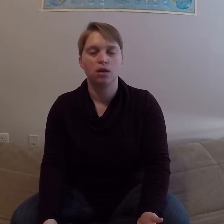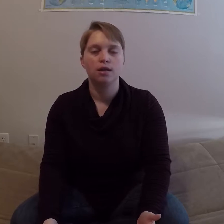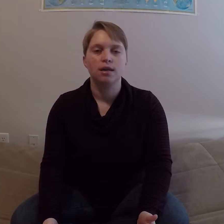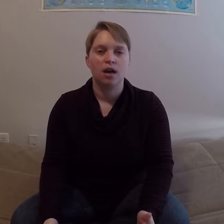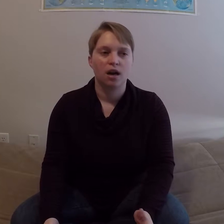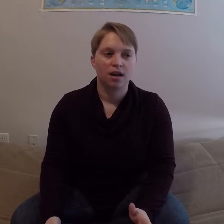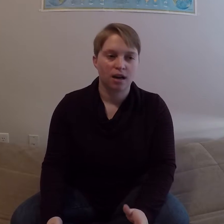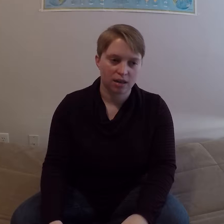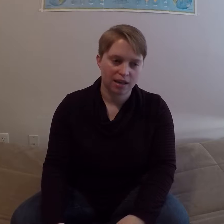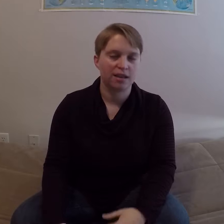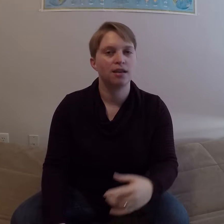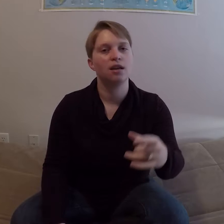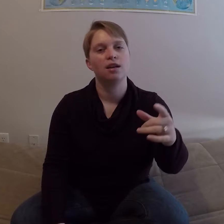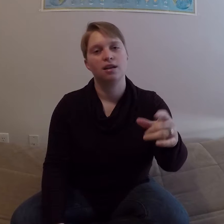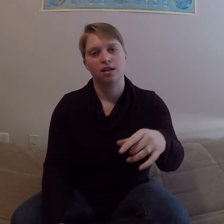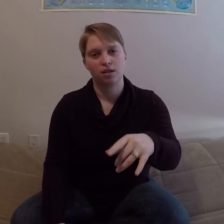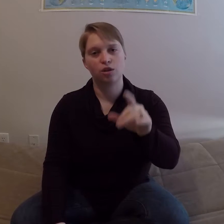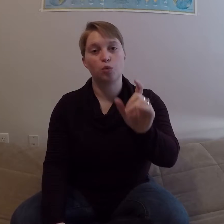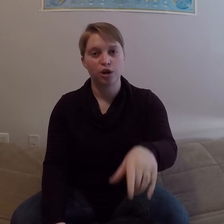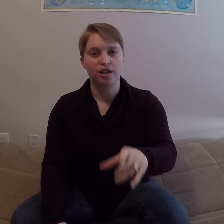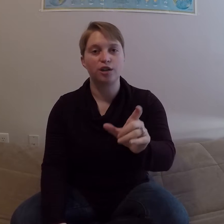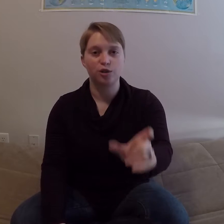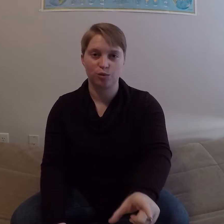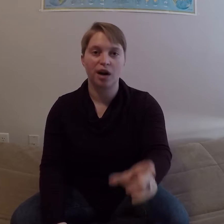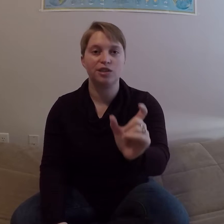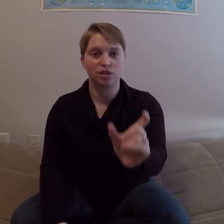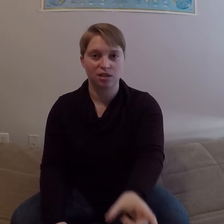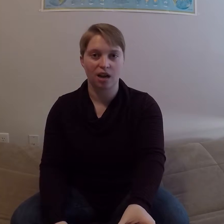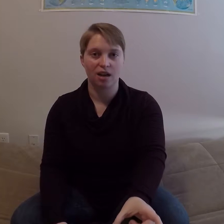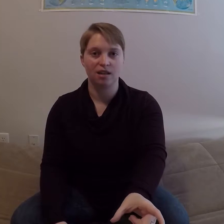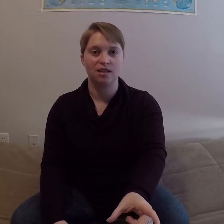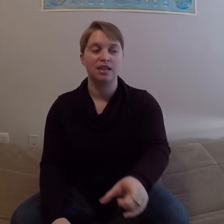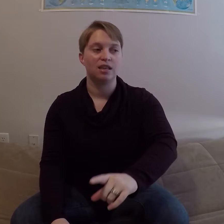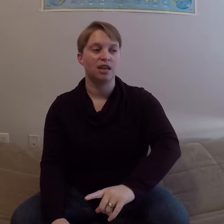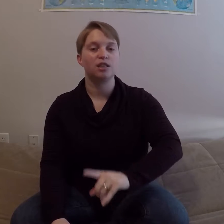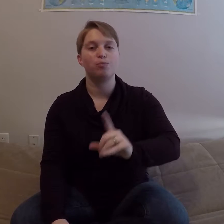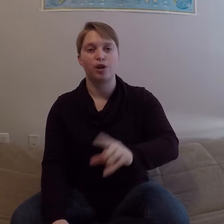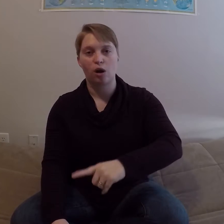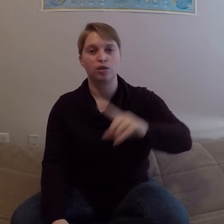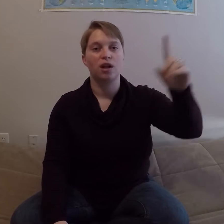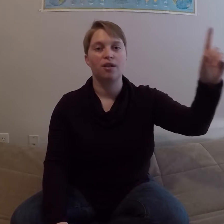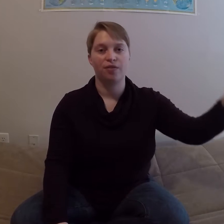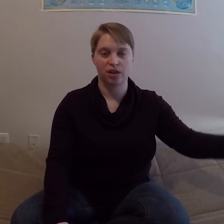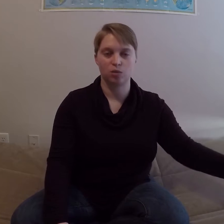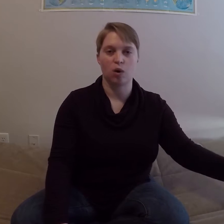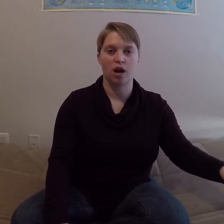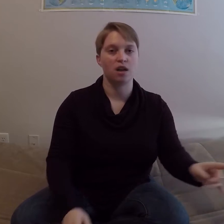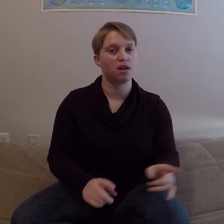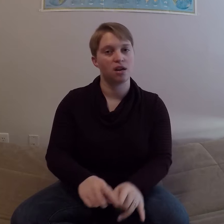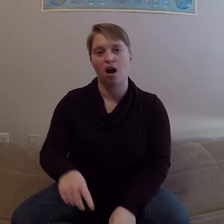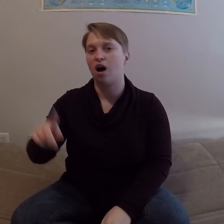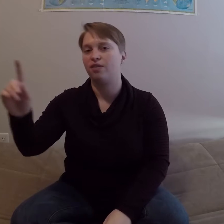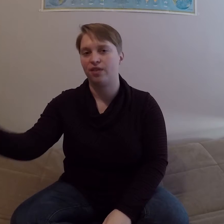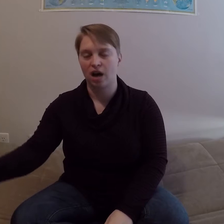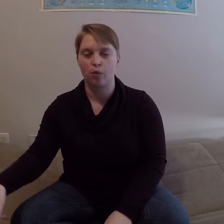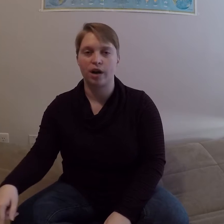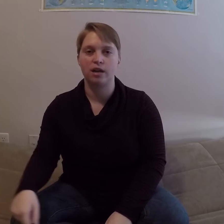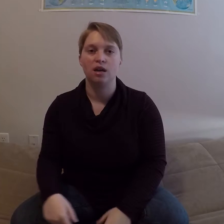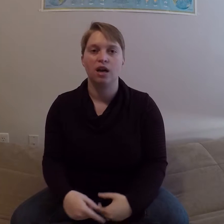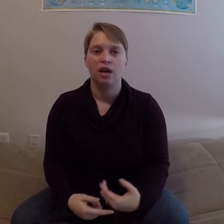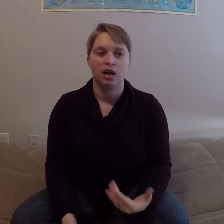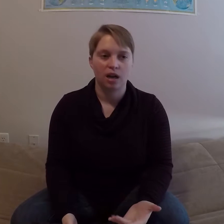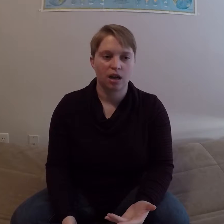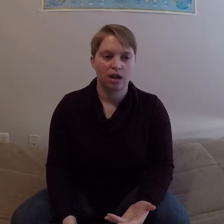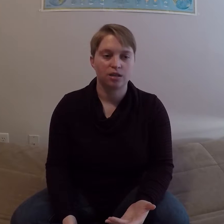‘Oh! Honey, the word that you’re trying to say is pronounced this way, not that way.’